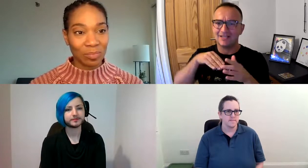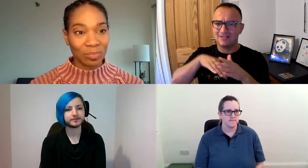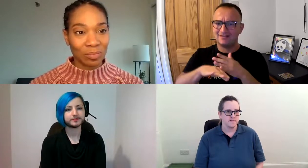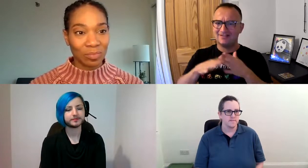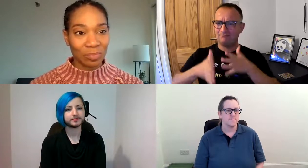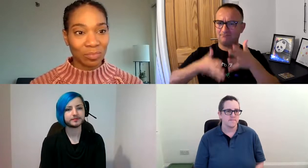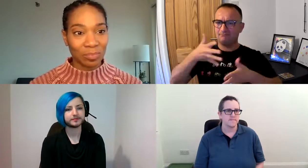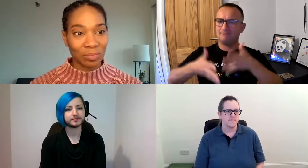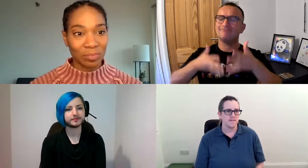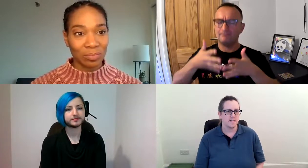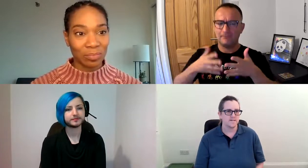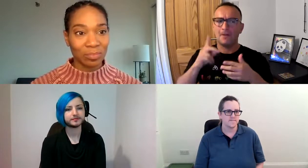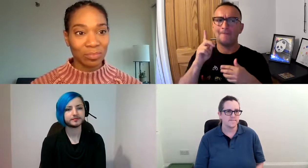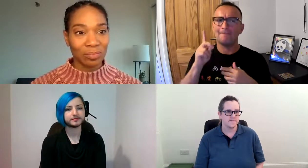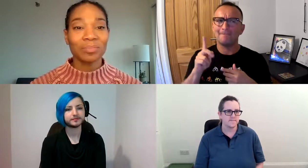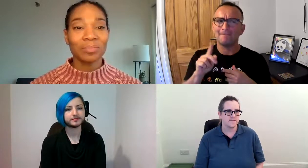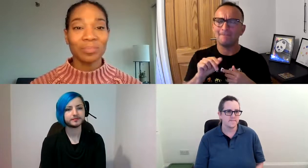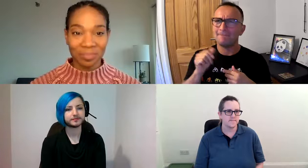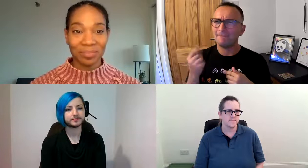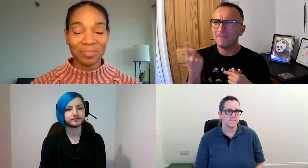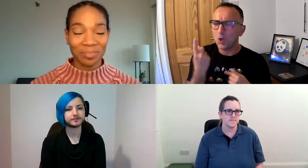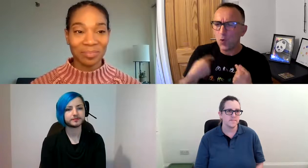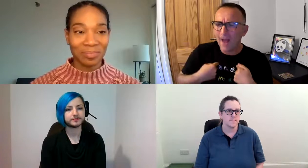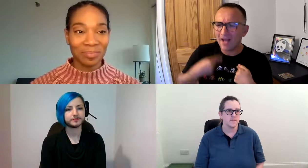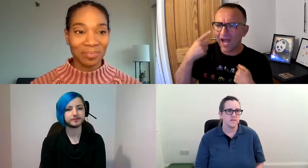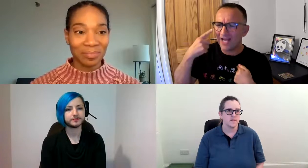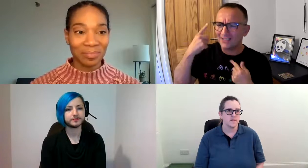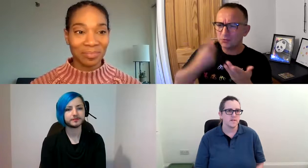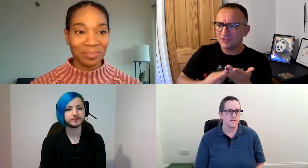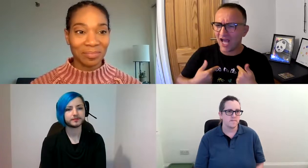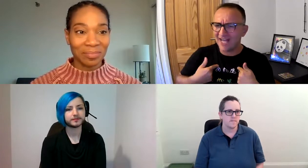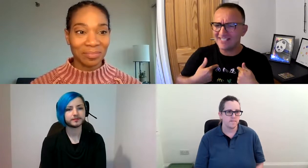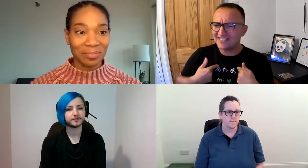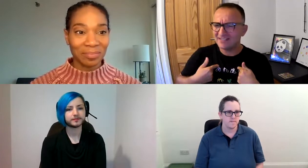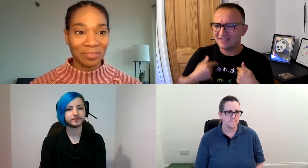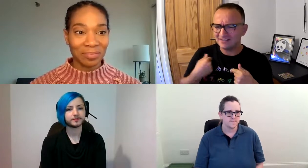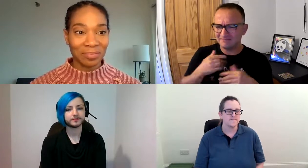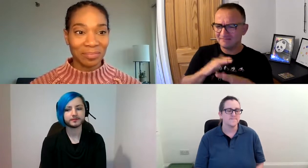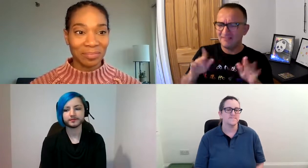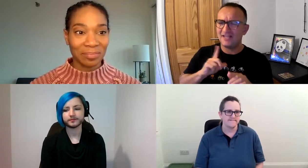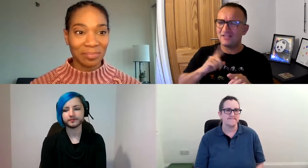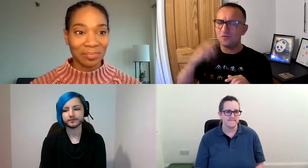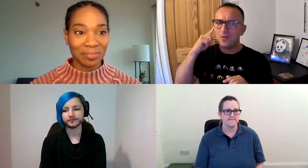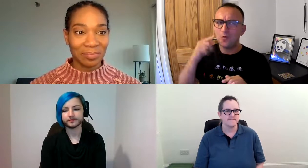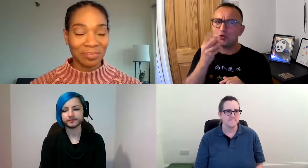decide its useful to have that discussion to take sure that is what our mutual understanding are.